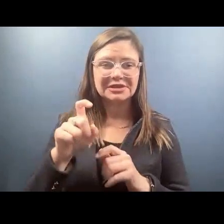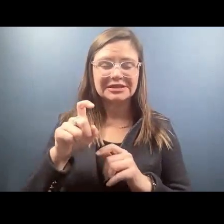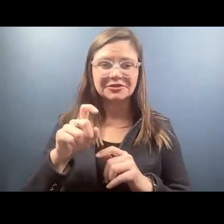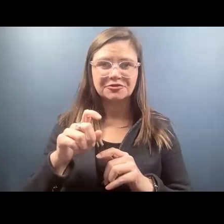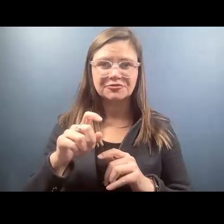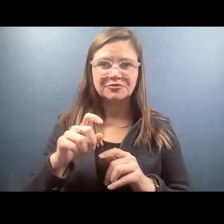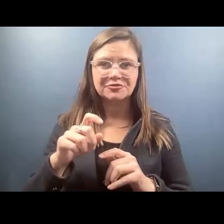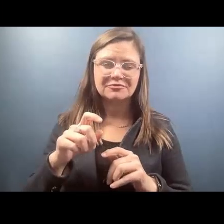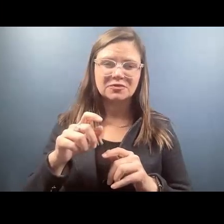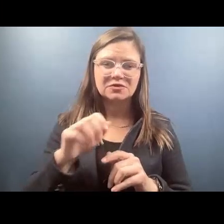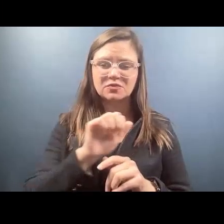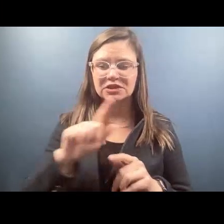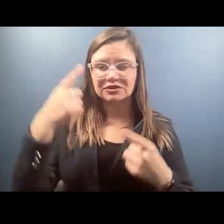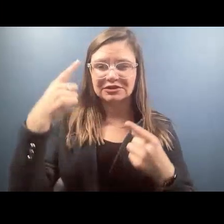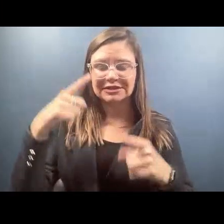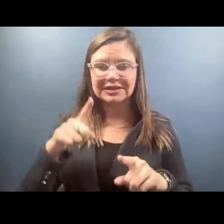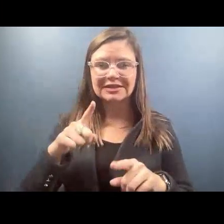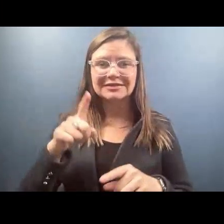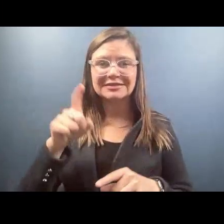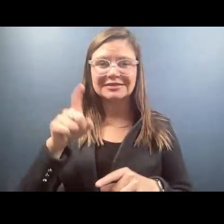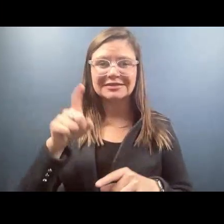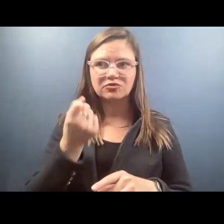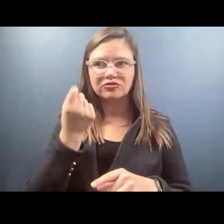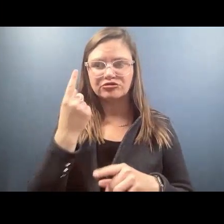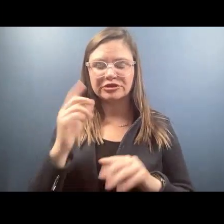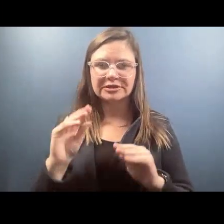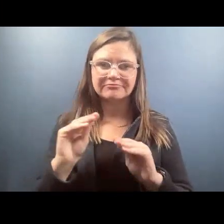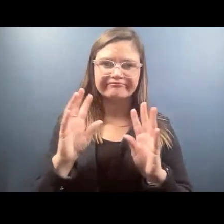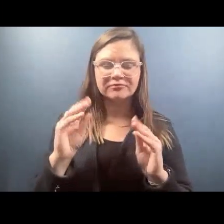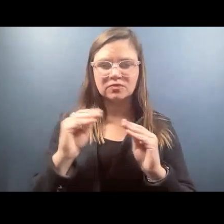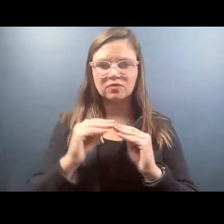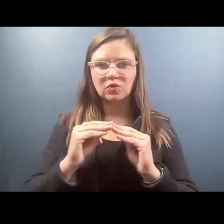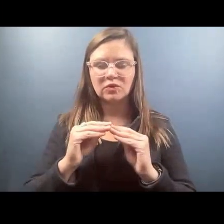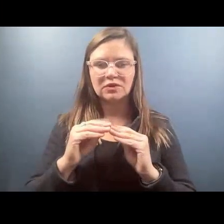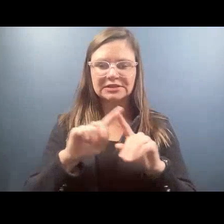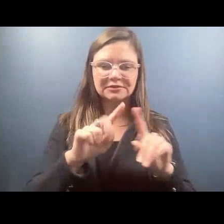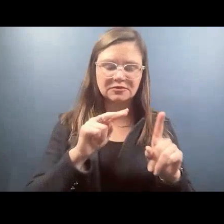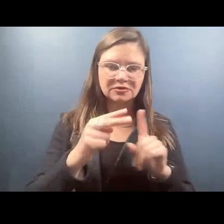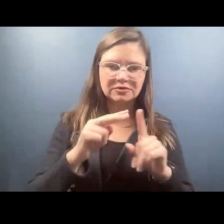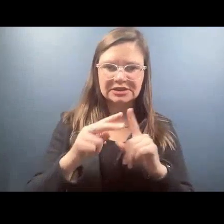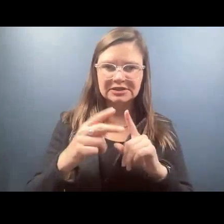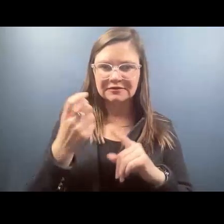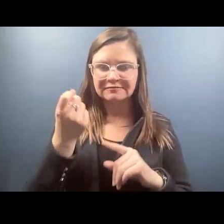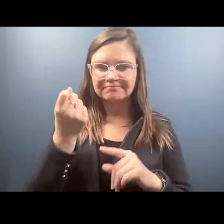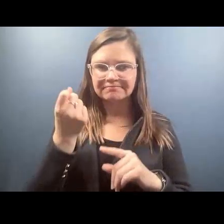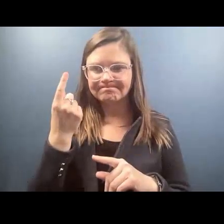I think we'd all decided that we needed to gain an understanding and a perspective amongst ourselves about this workforce,